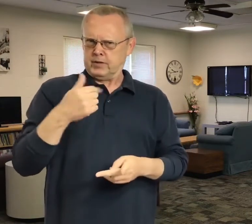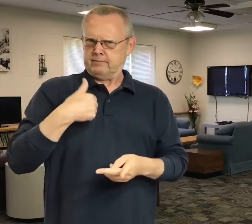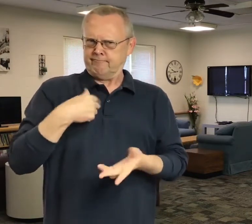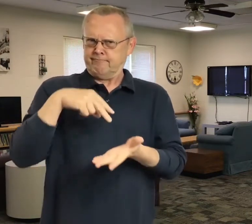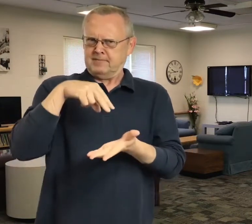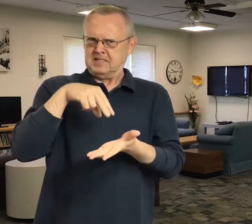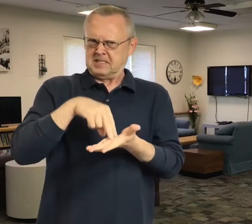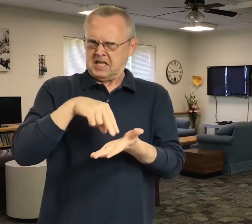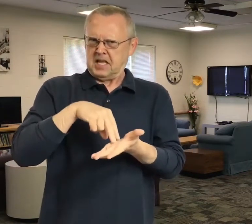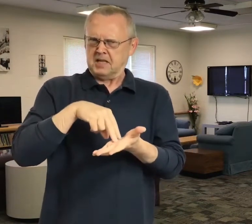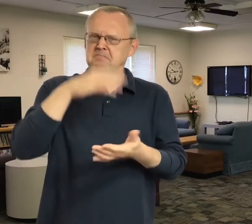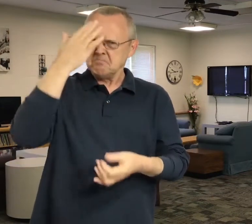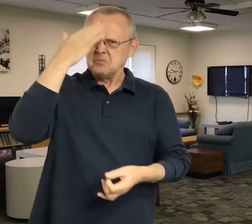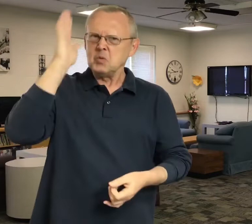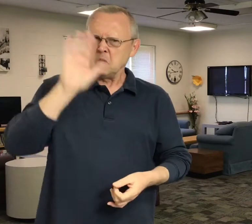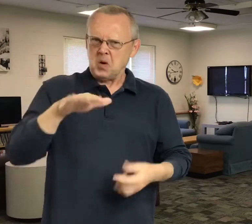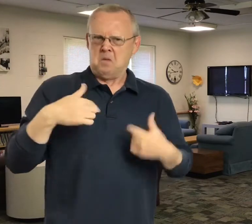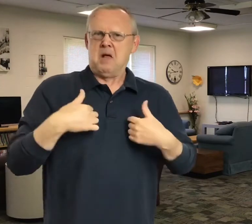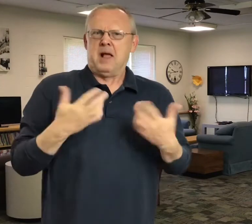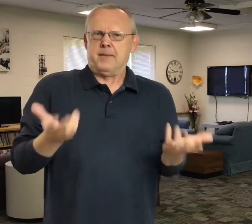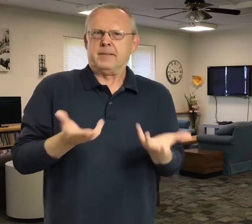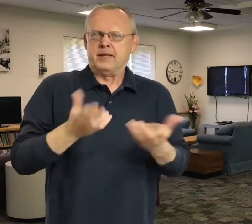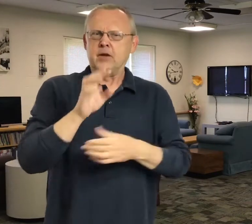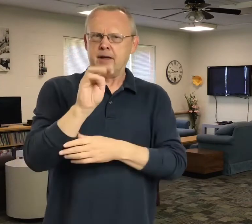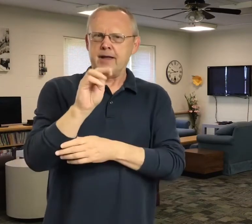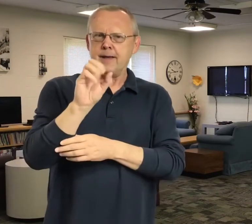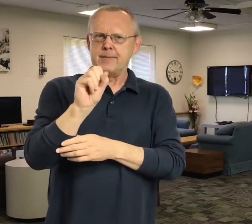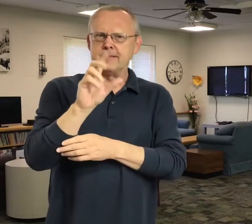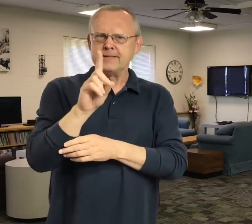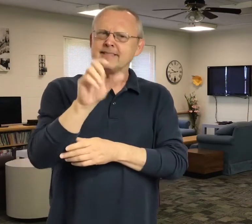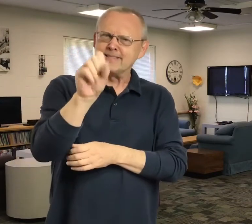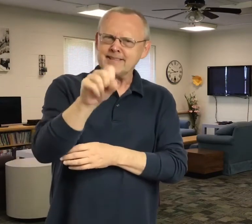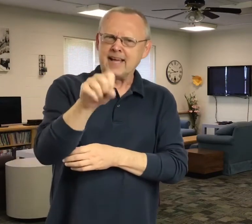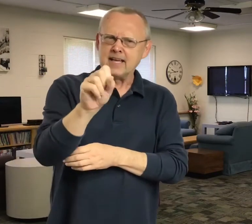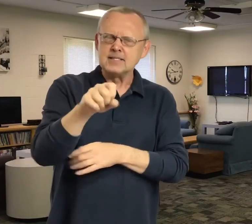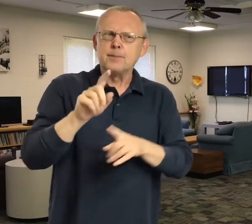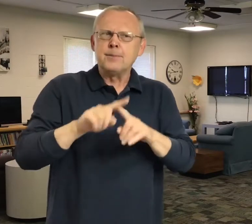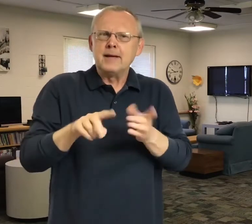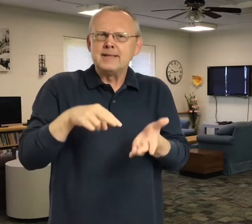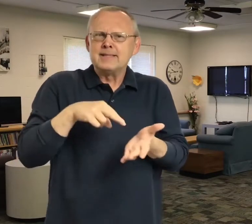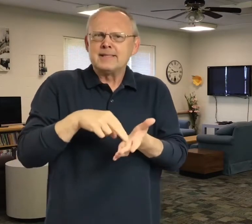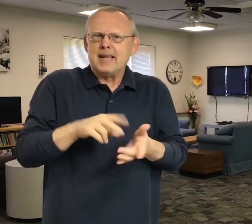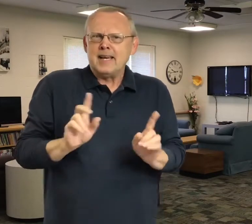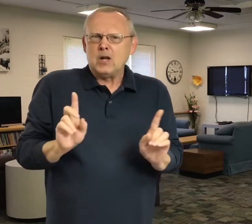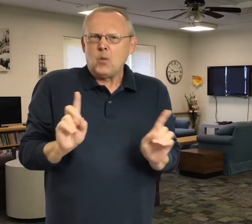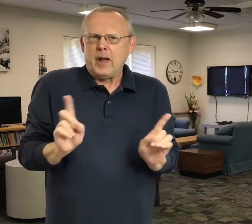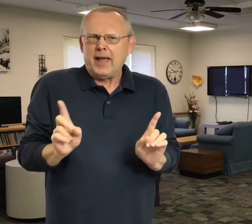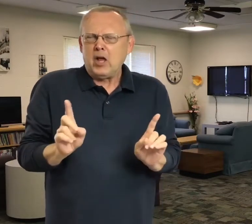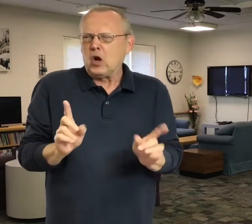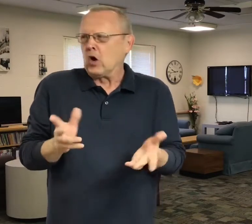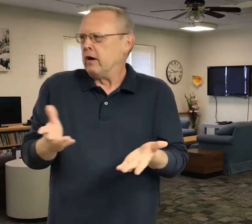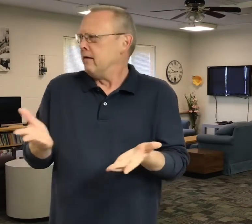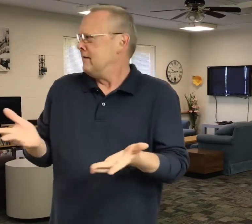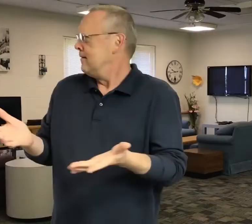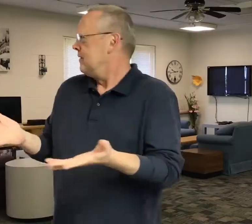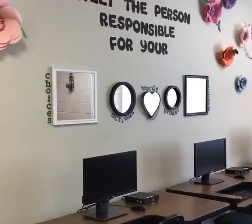Before we spoke about different locations that I filmed at, you know that I am here at MSD